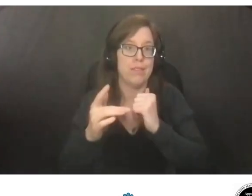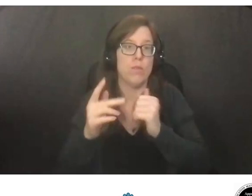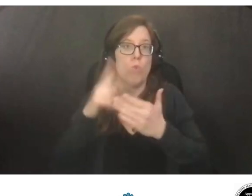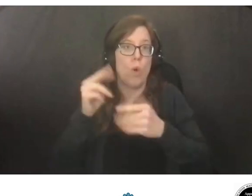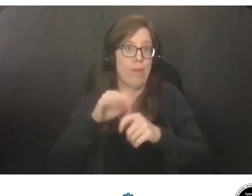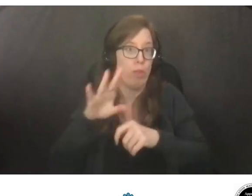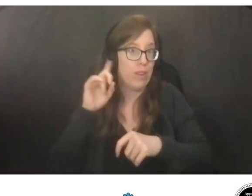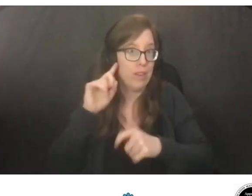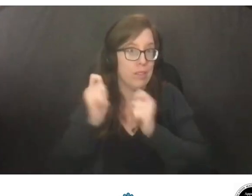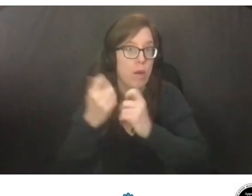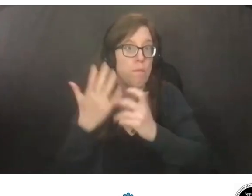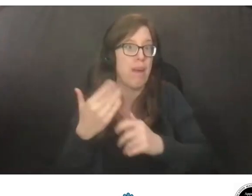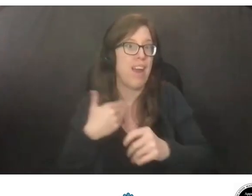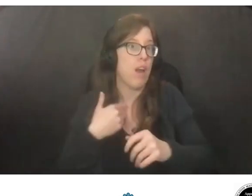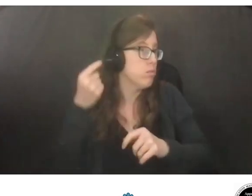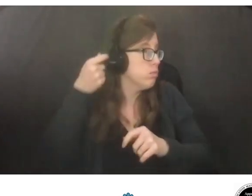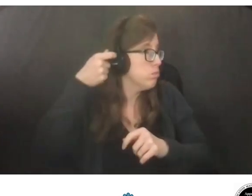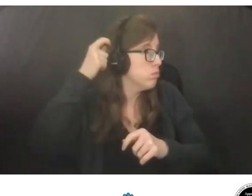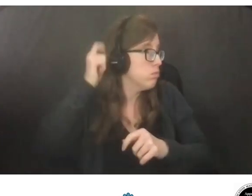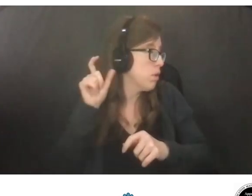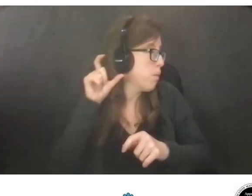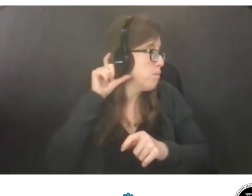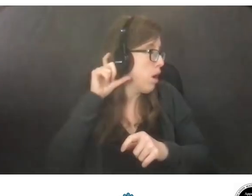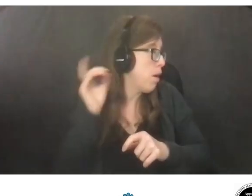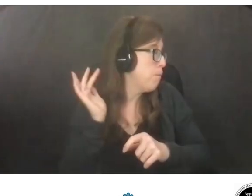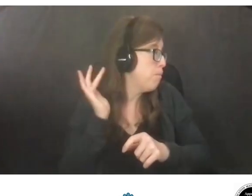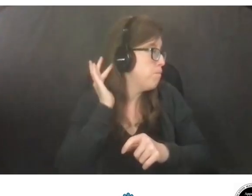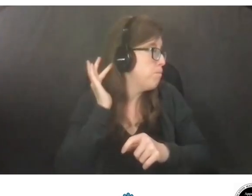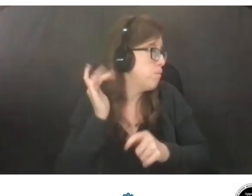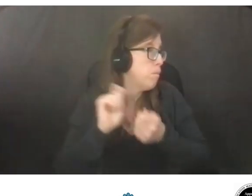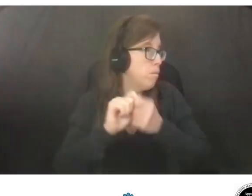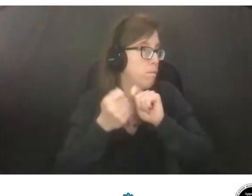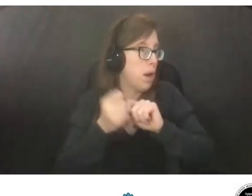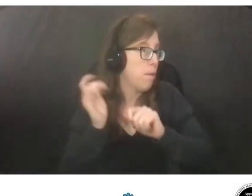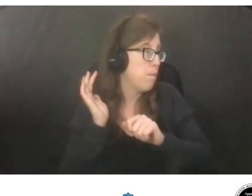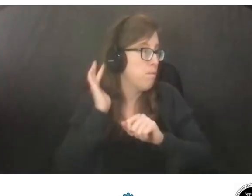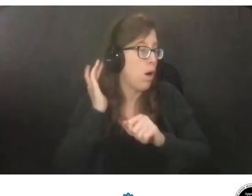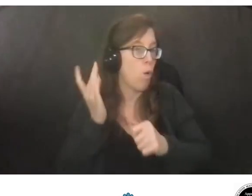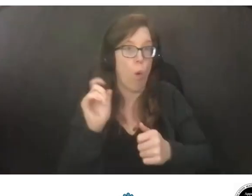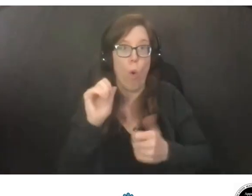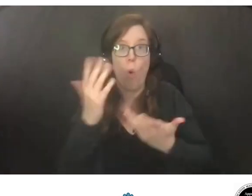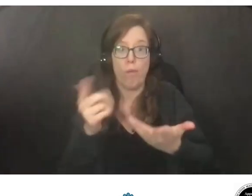Sometimes that's a button on the hearing aid. Sometimes it's in their app on their